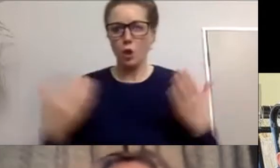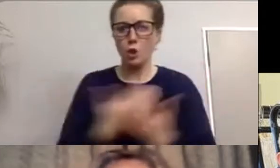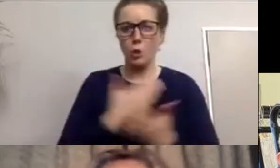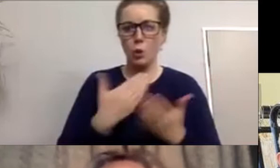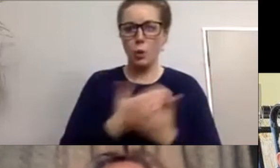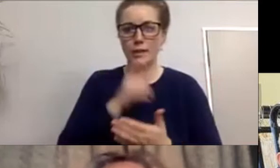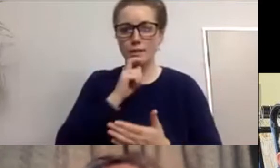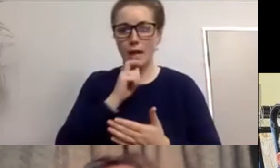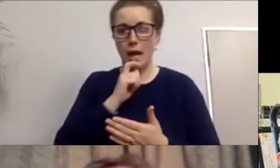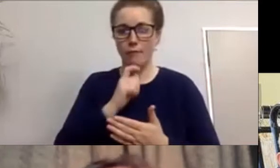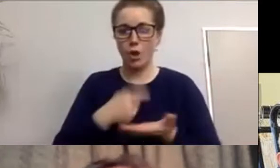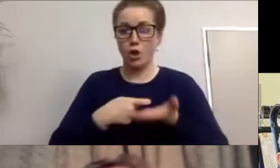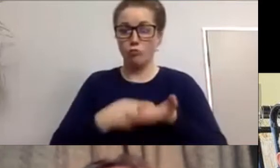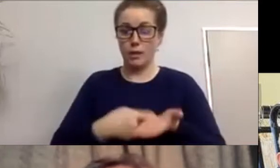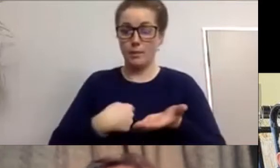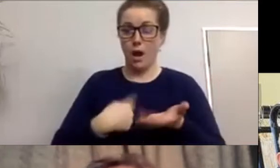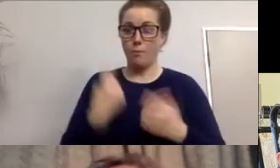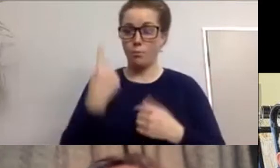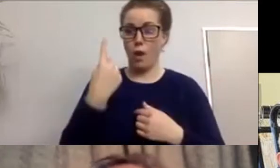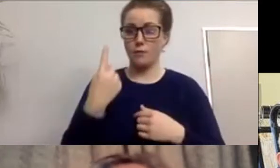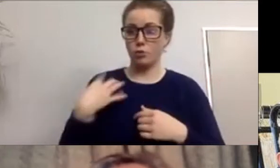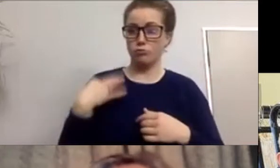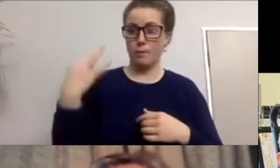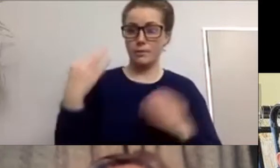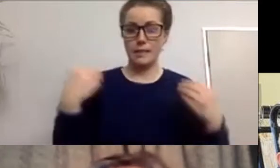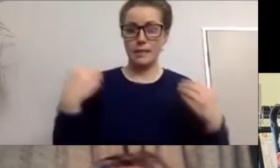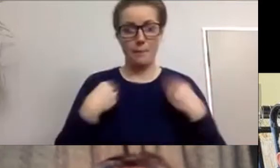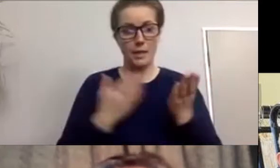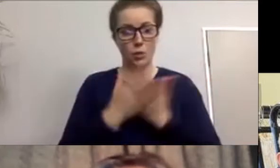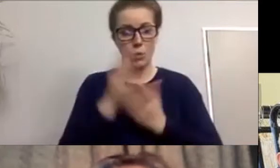that I'm the one representing the company at that meeting, so here I go,